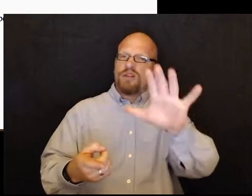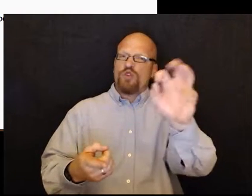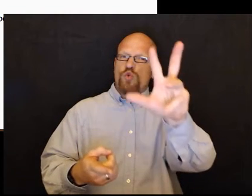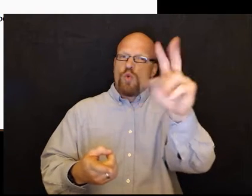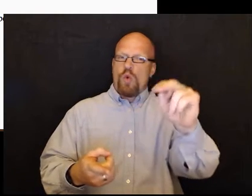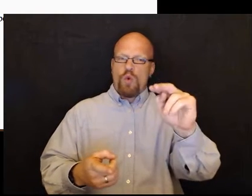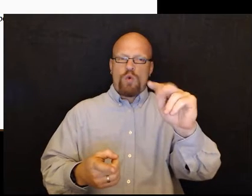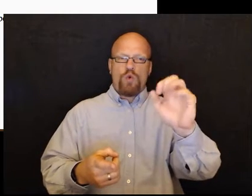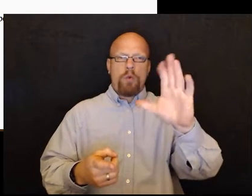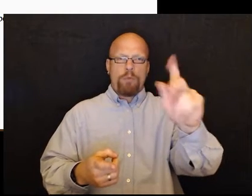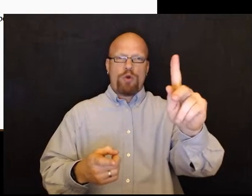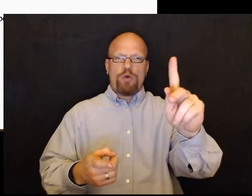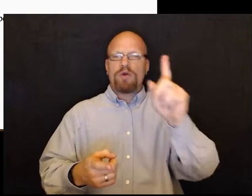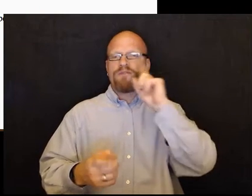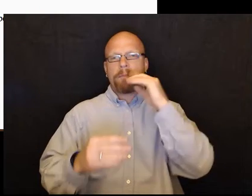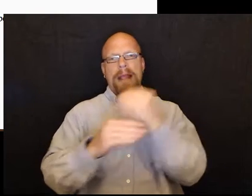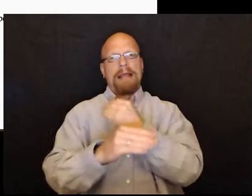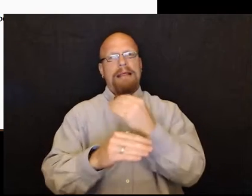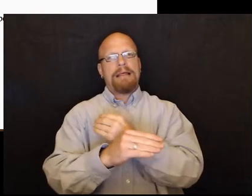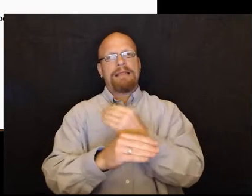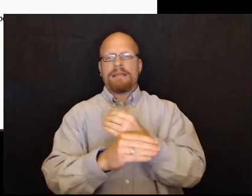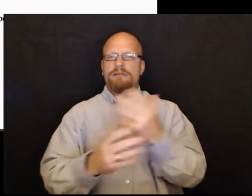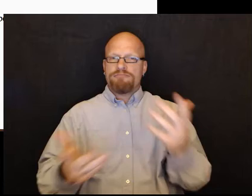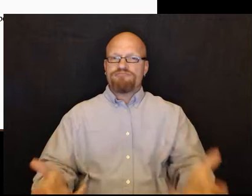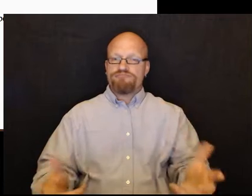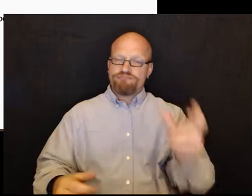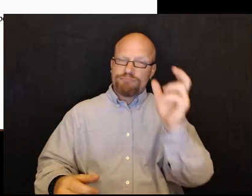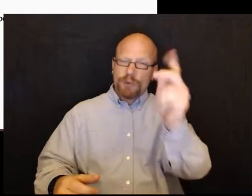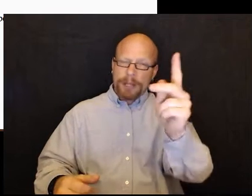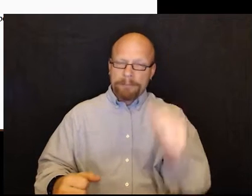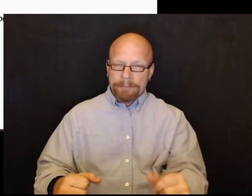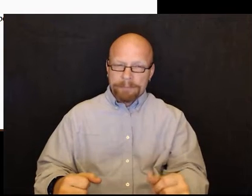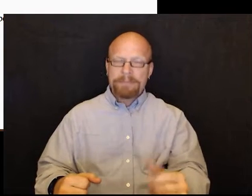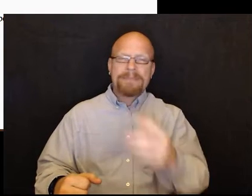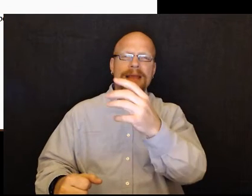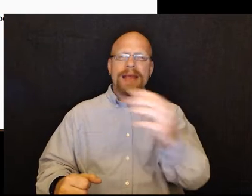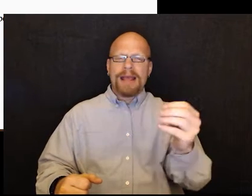control over your time so i recommend writing your own notes in your own